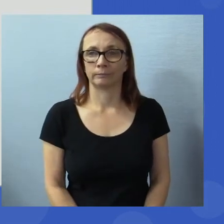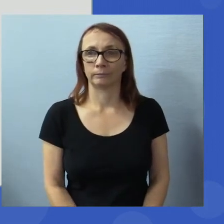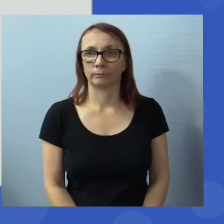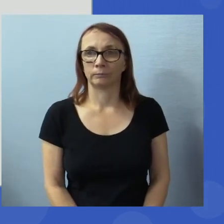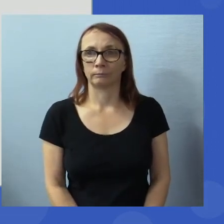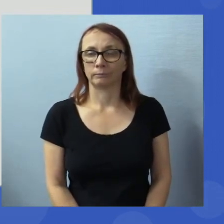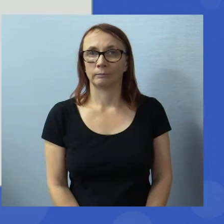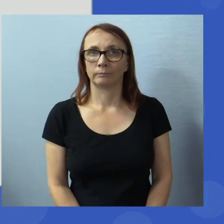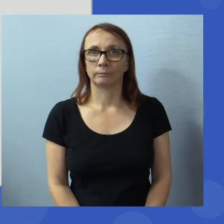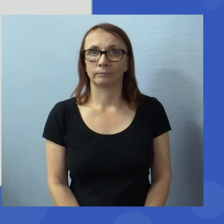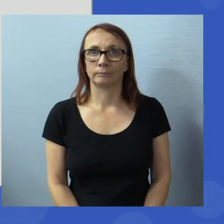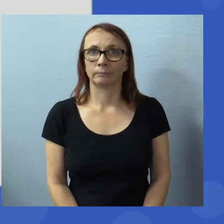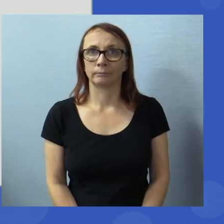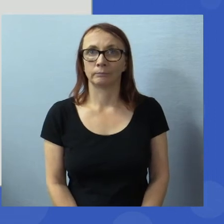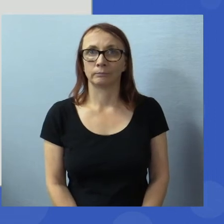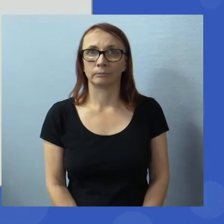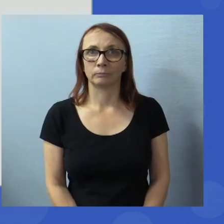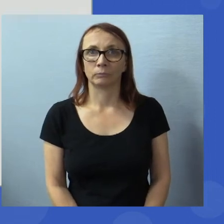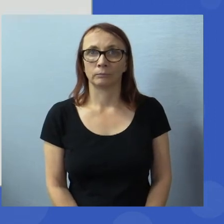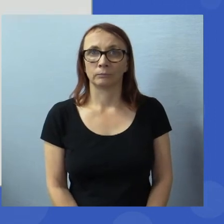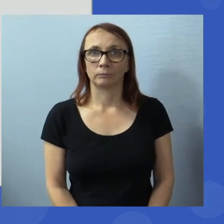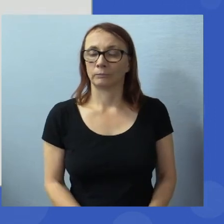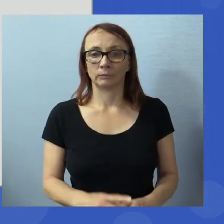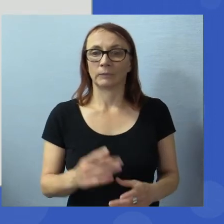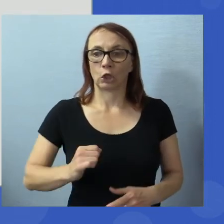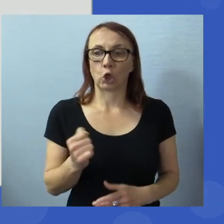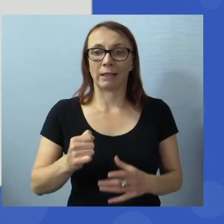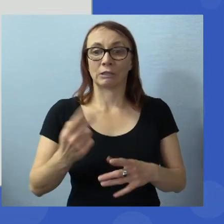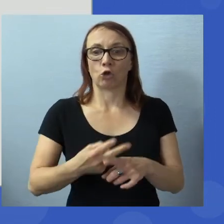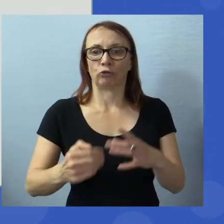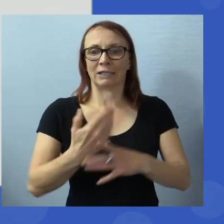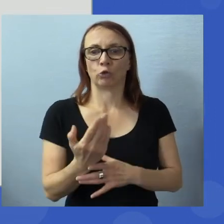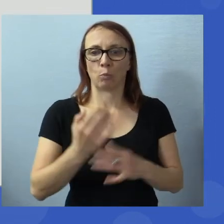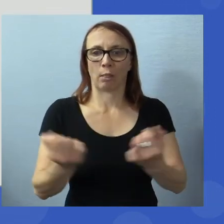investing and harnessing Scotland's renewable energy potential 66% strongly